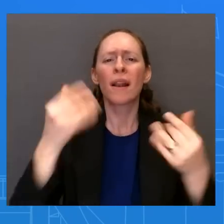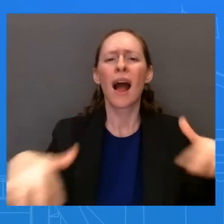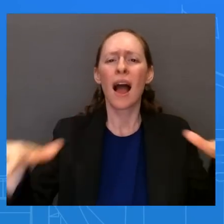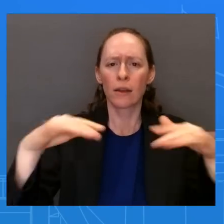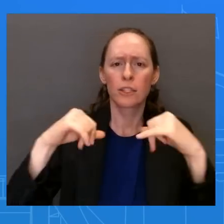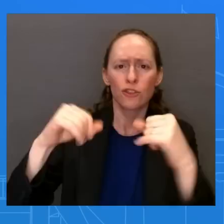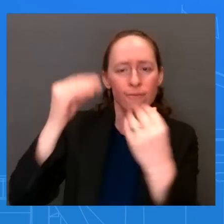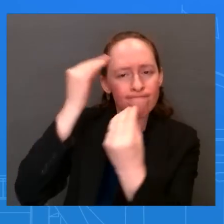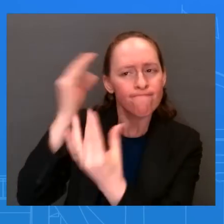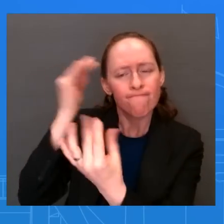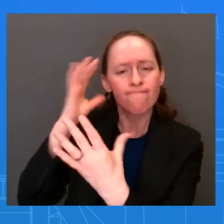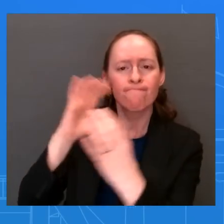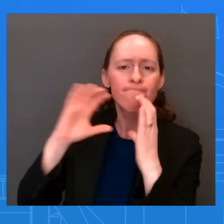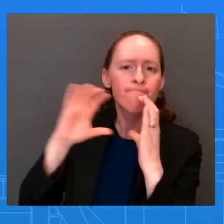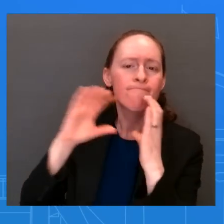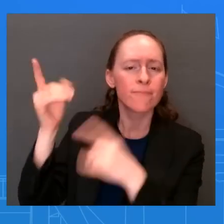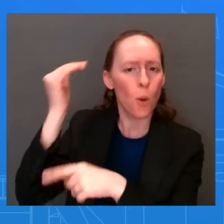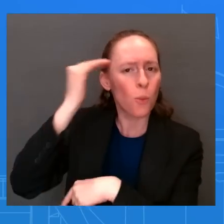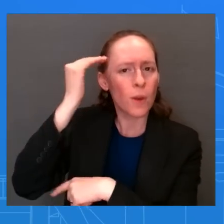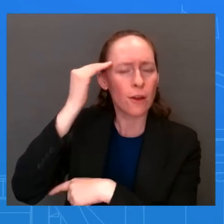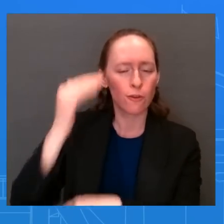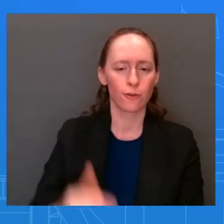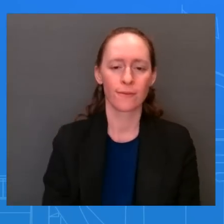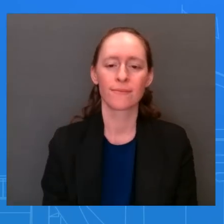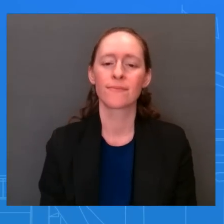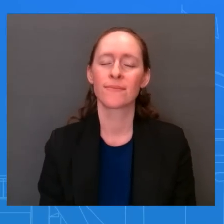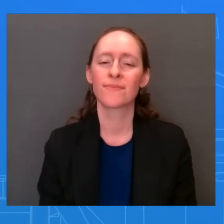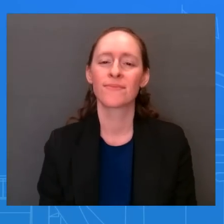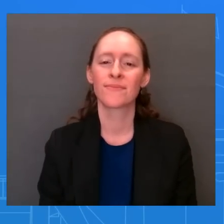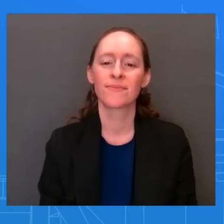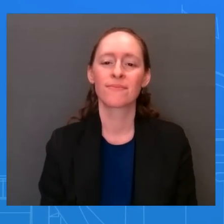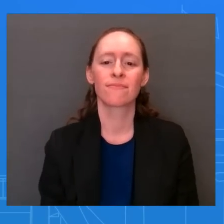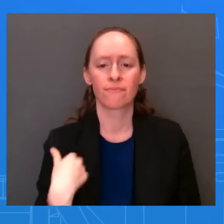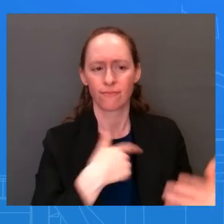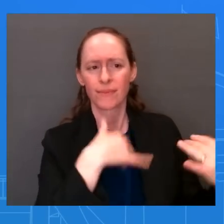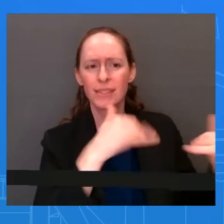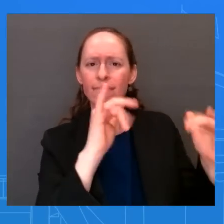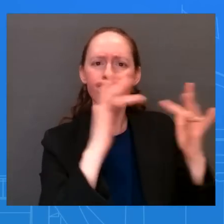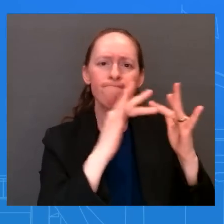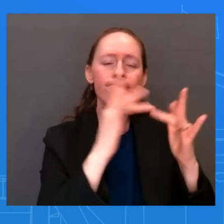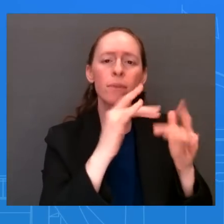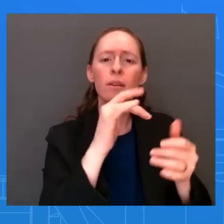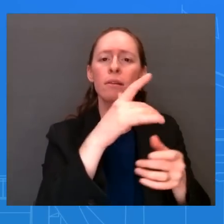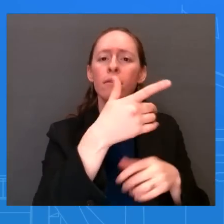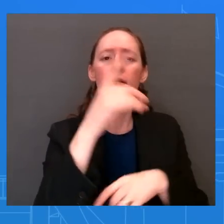and also local officials on the ground. As you all saw, President Biden approved Governor's Newsom